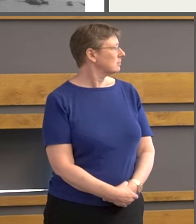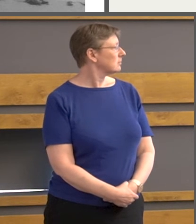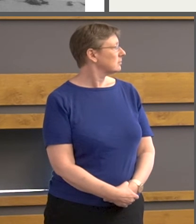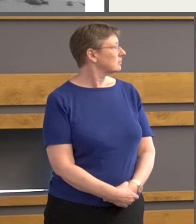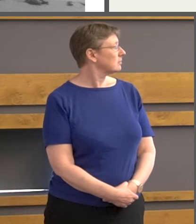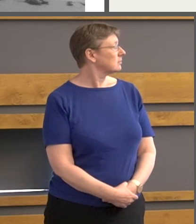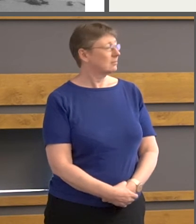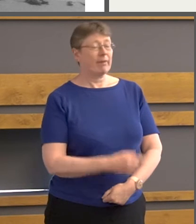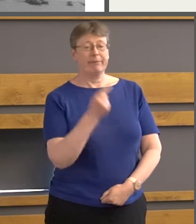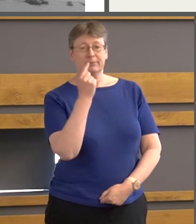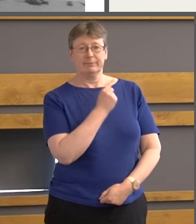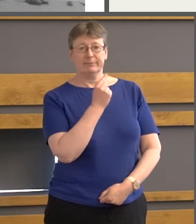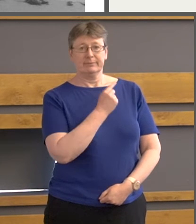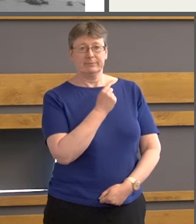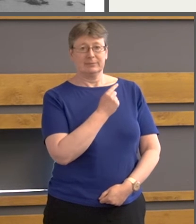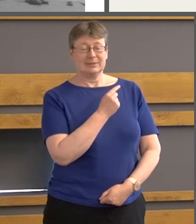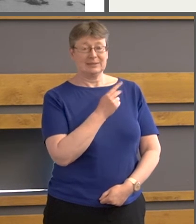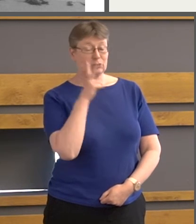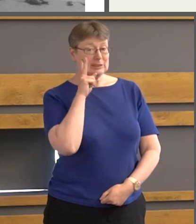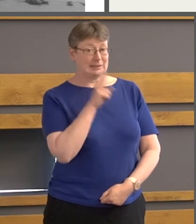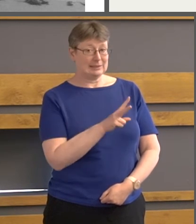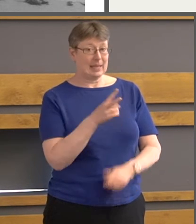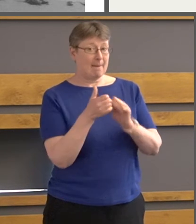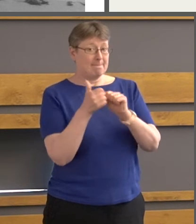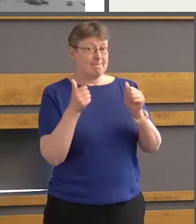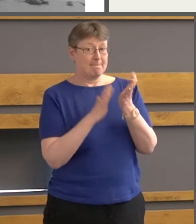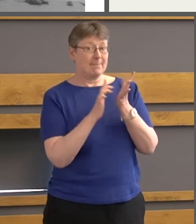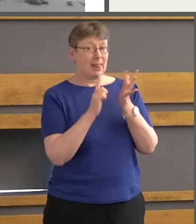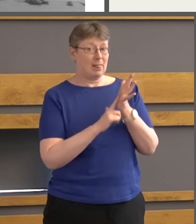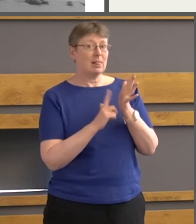Yes, so there you see a mill. And there, it was quite,